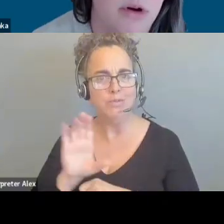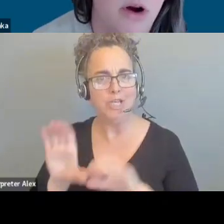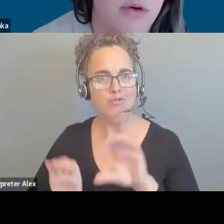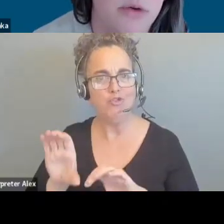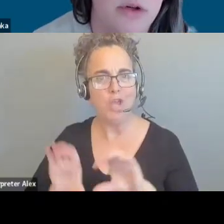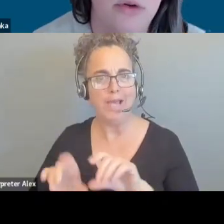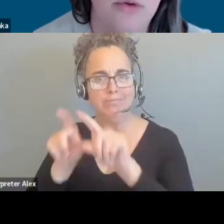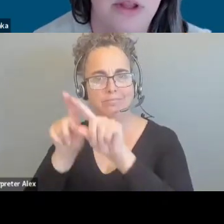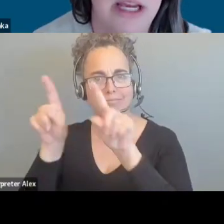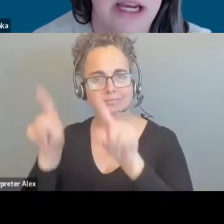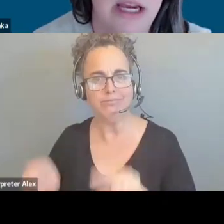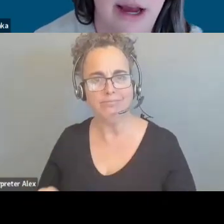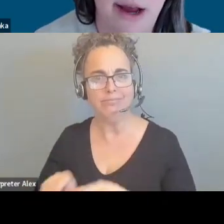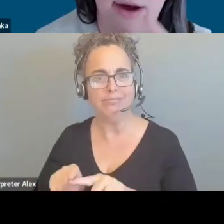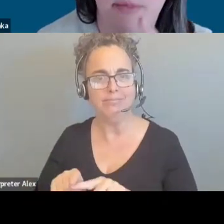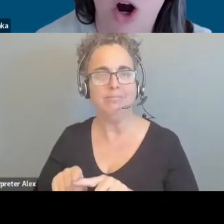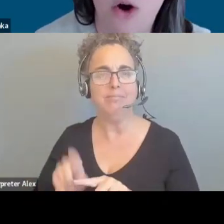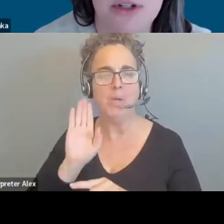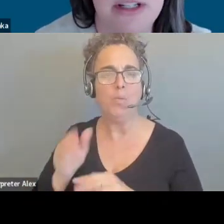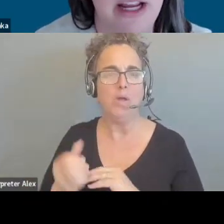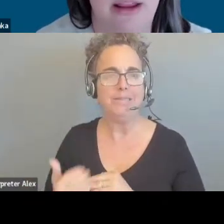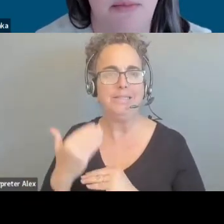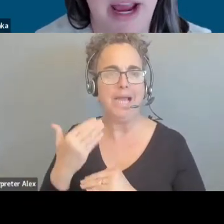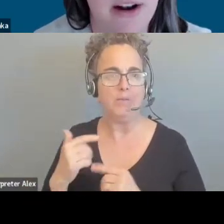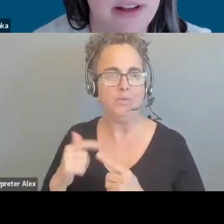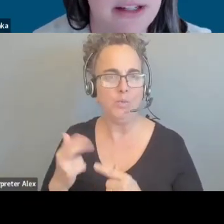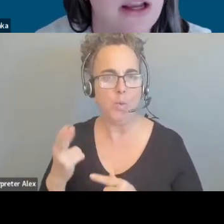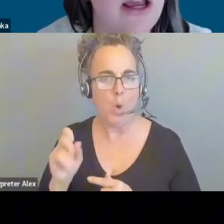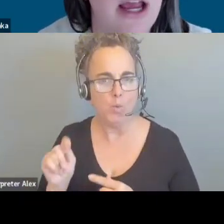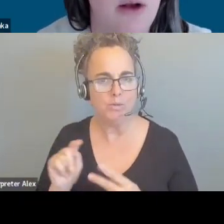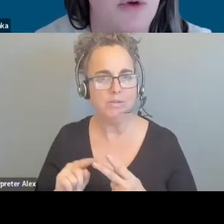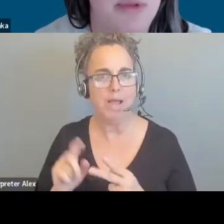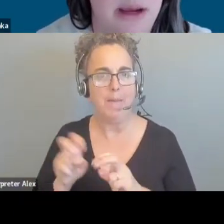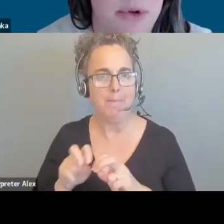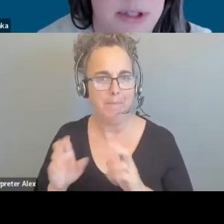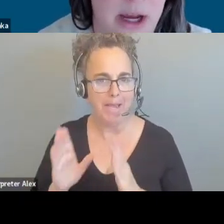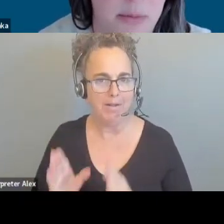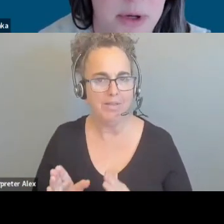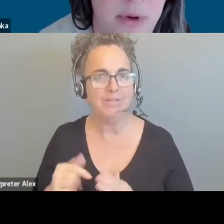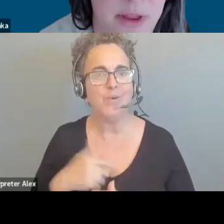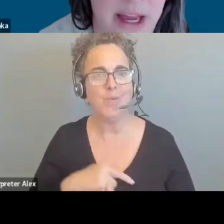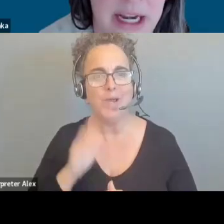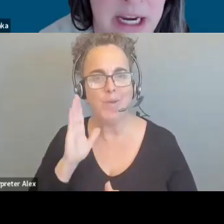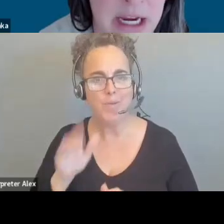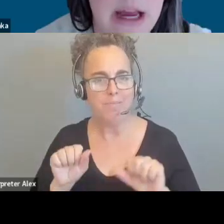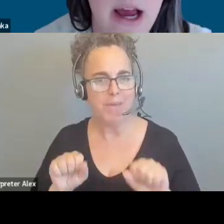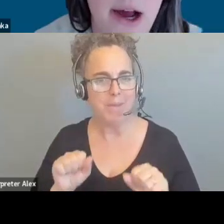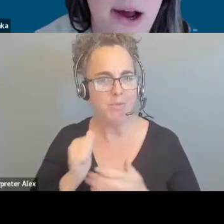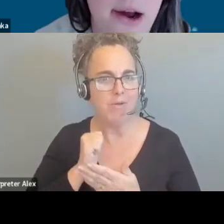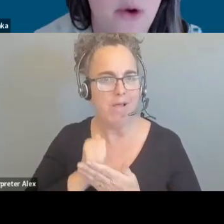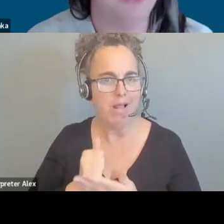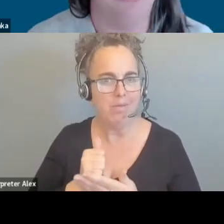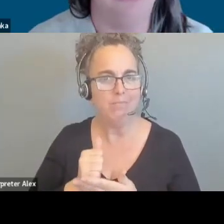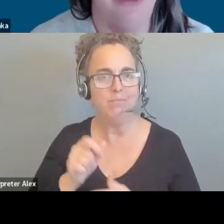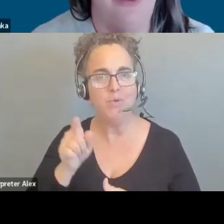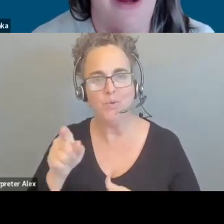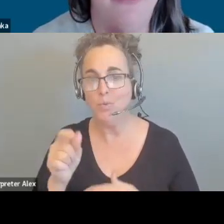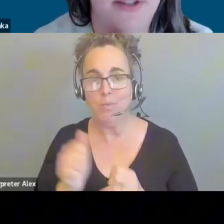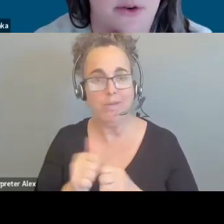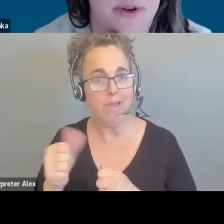It will go to the host and the panelists and we'll be able to help you with any questions that you have.